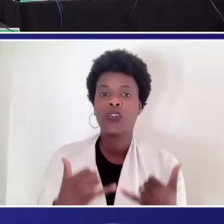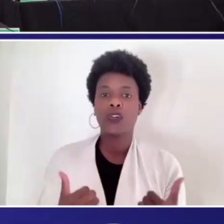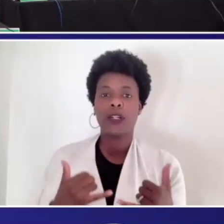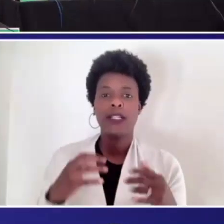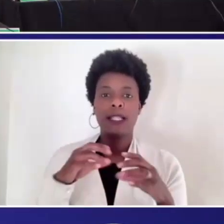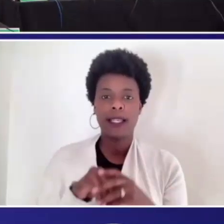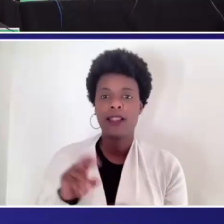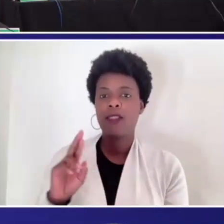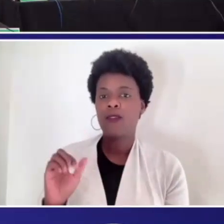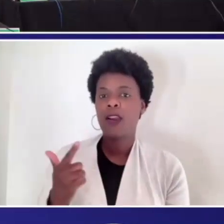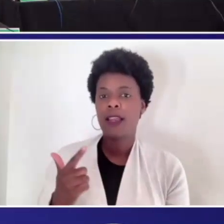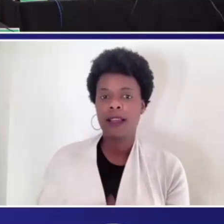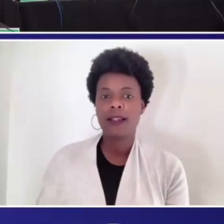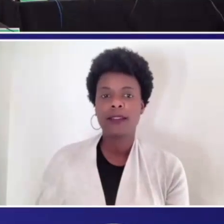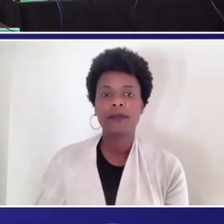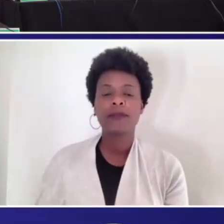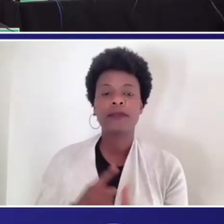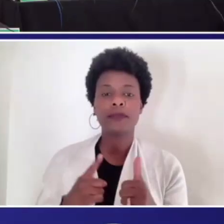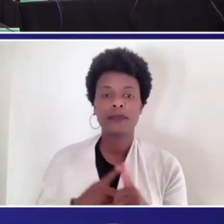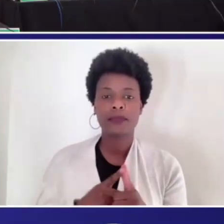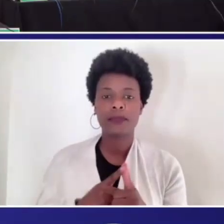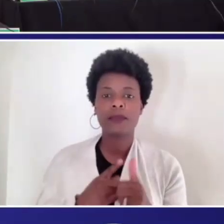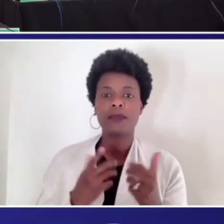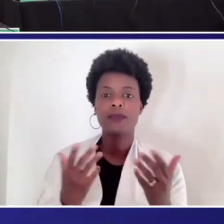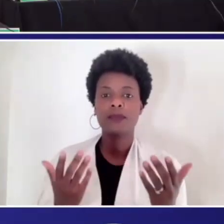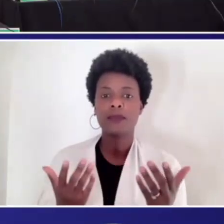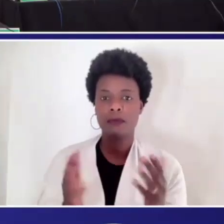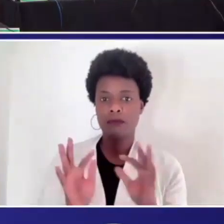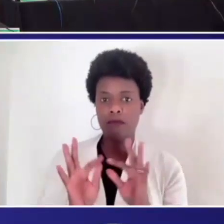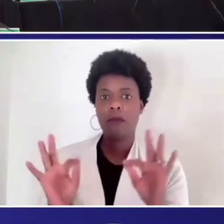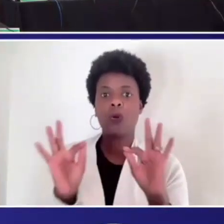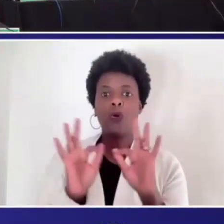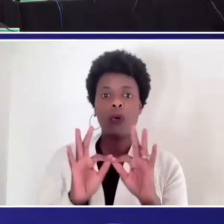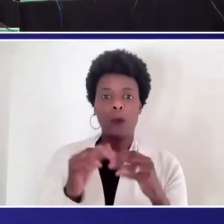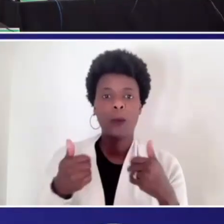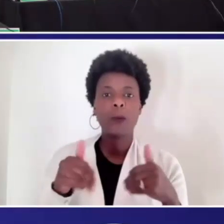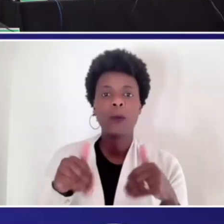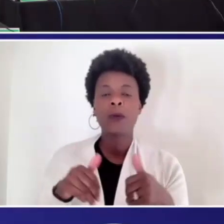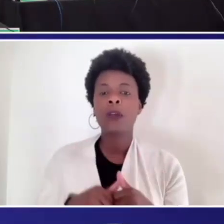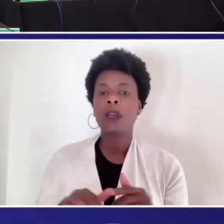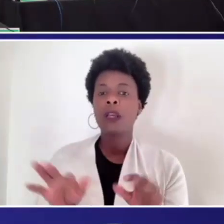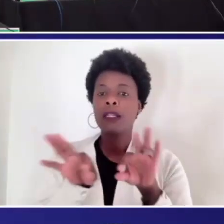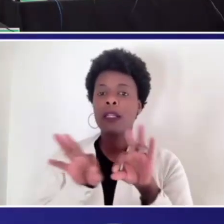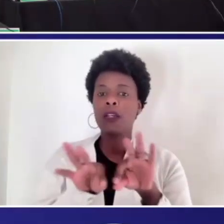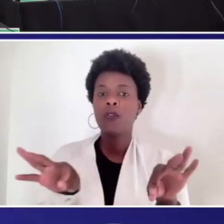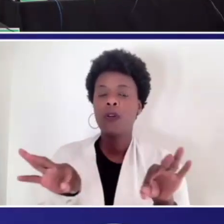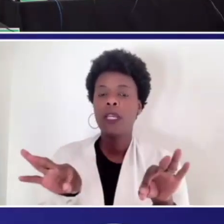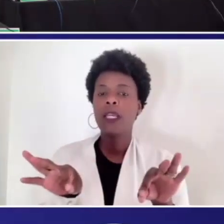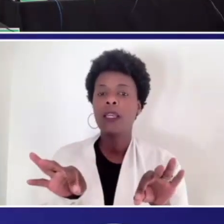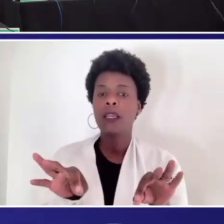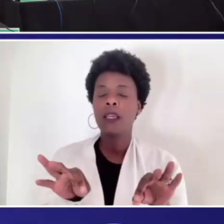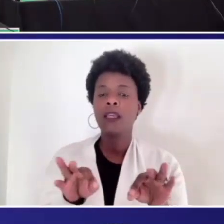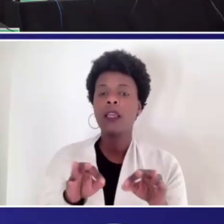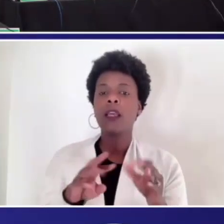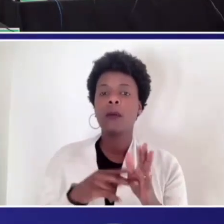So the first concept, and I think this is a very important concept, is that the degree signifies both completion of the academic requirements for